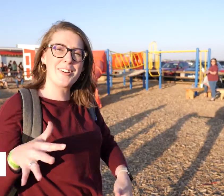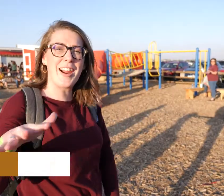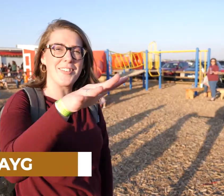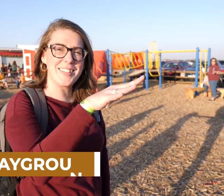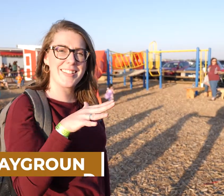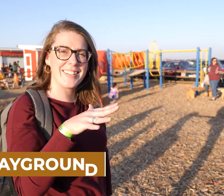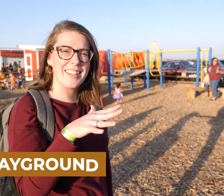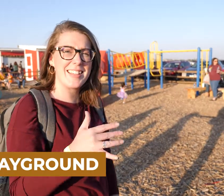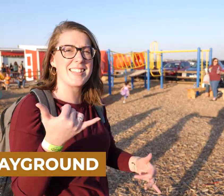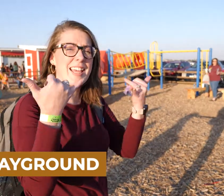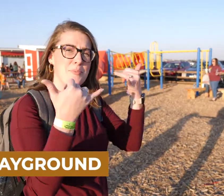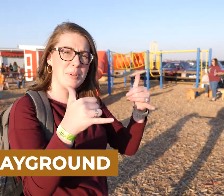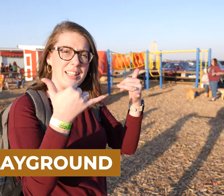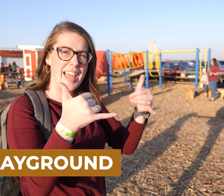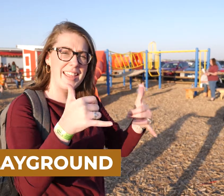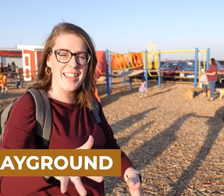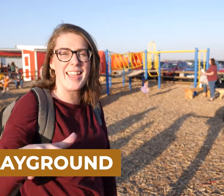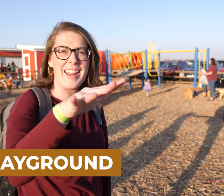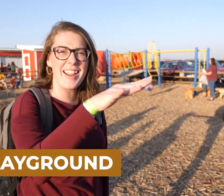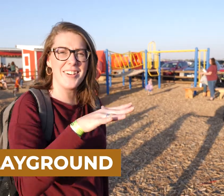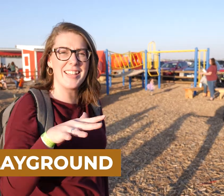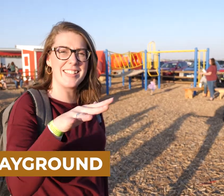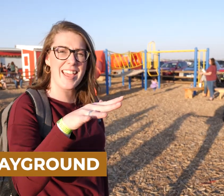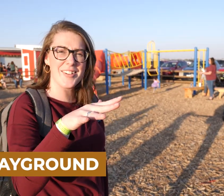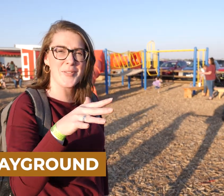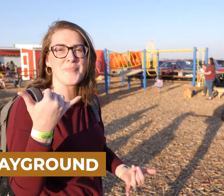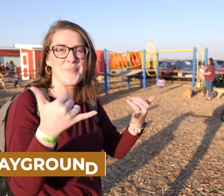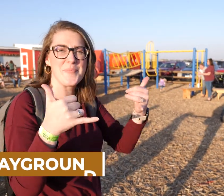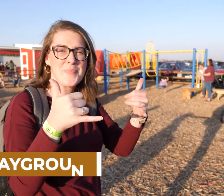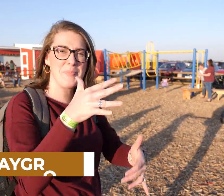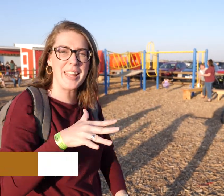PLAYGROUND It's the sign PLAY and AREA together.